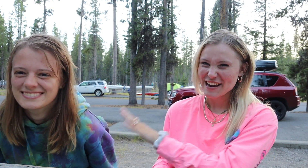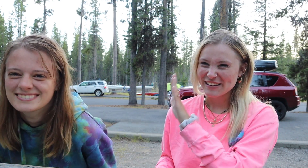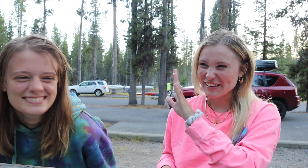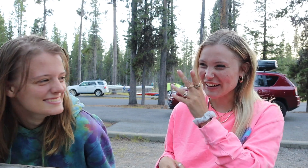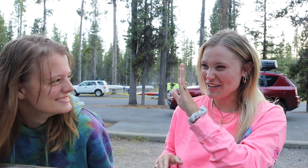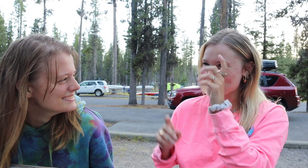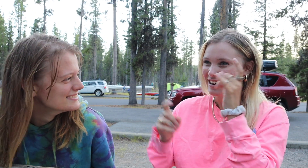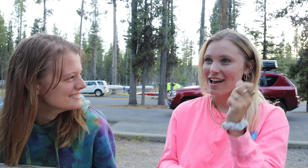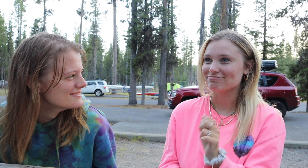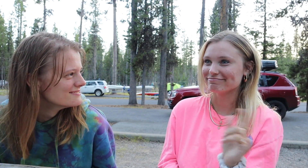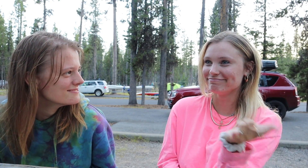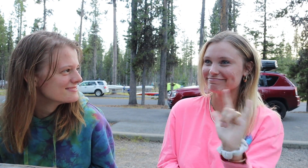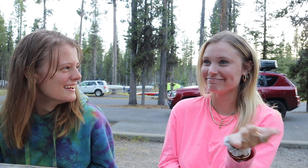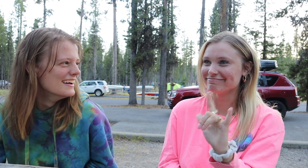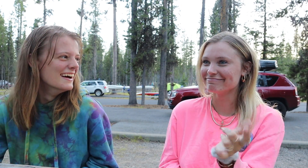C: your facial expression be like